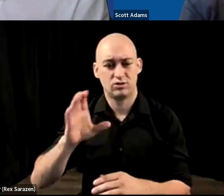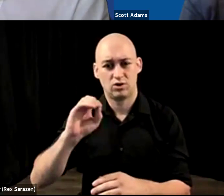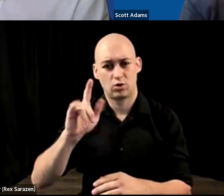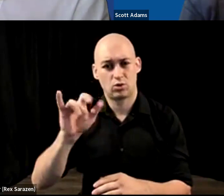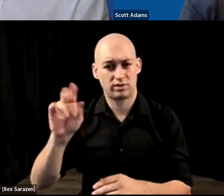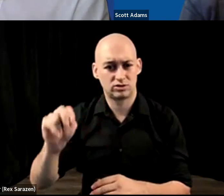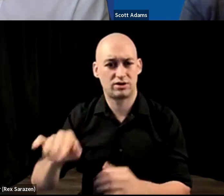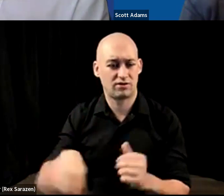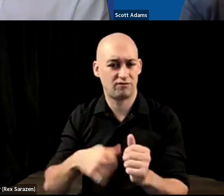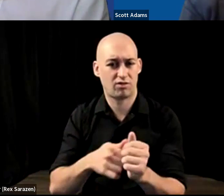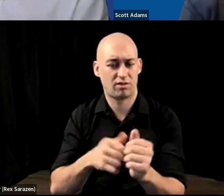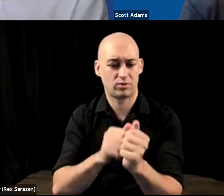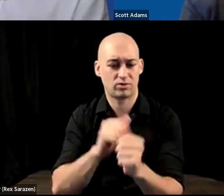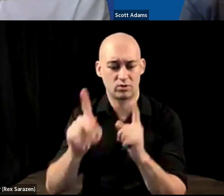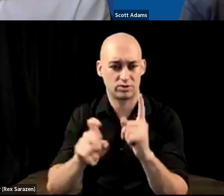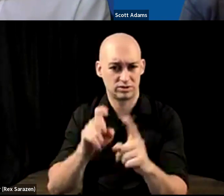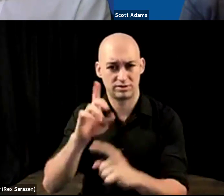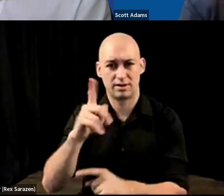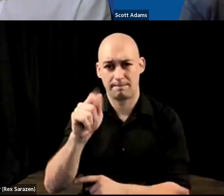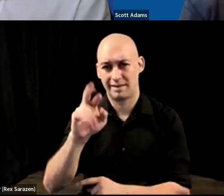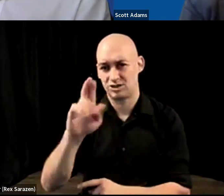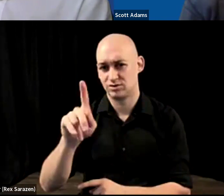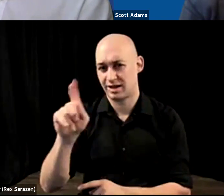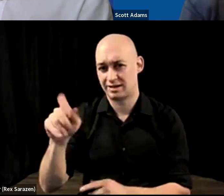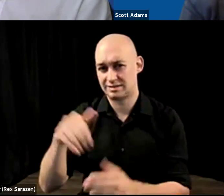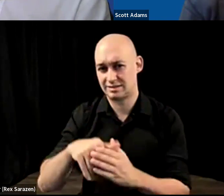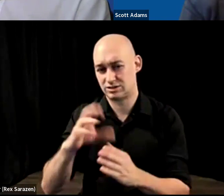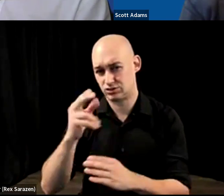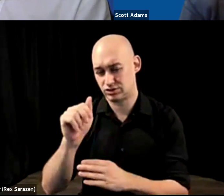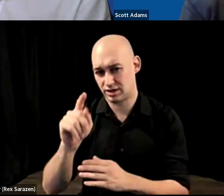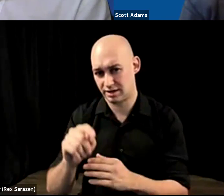question that Patrick had asked in the chat, which was - I answered in part, and I think